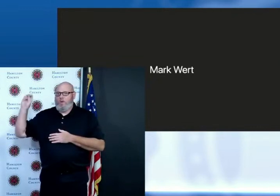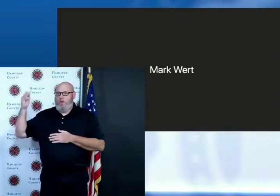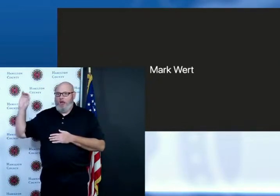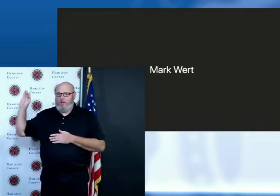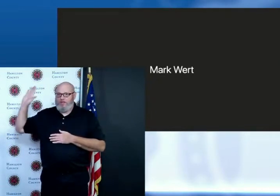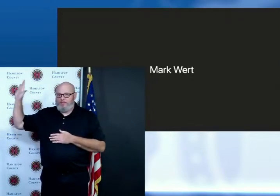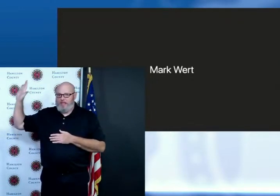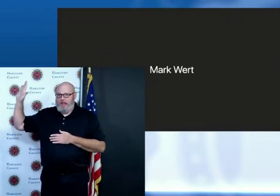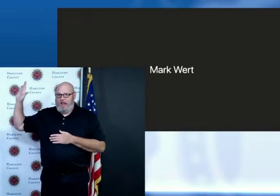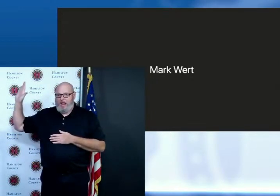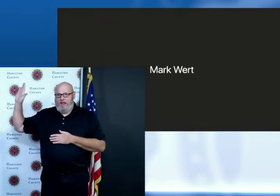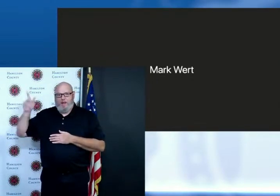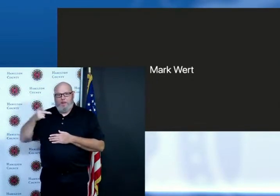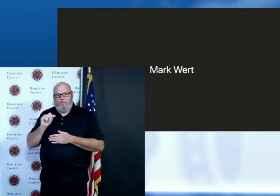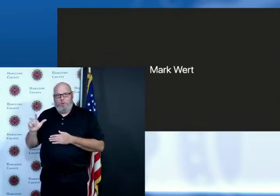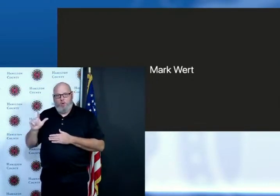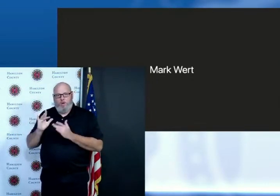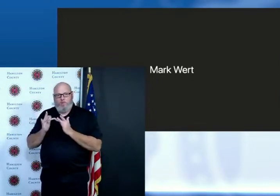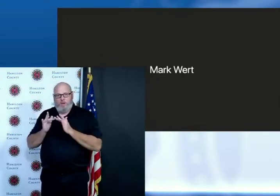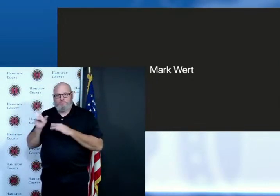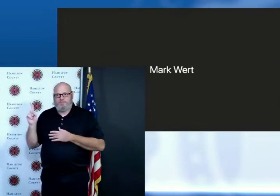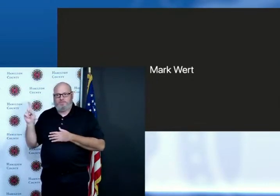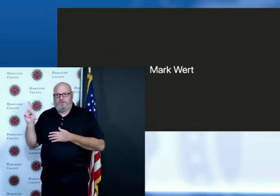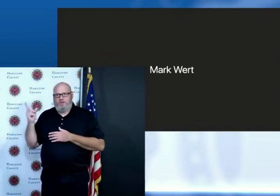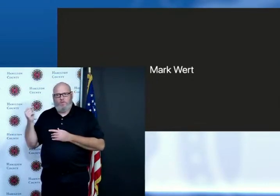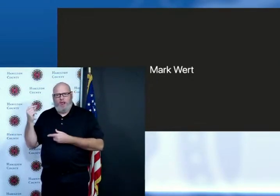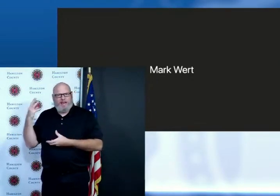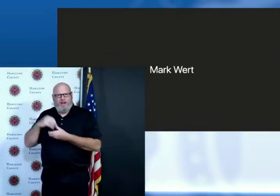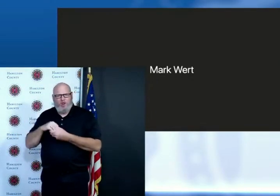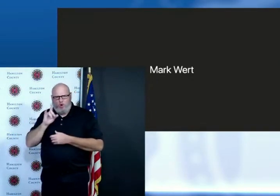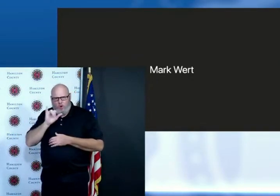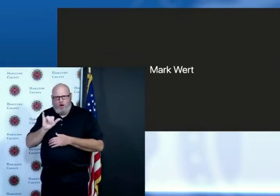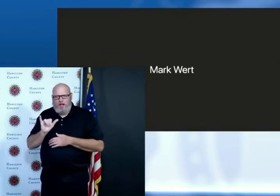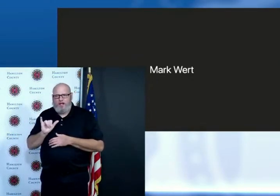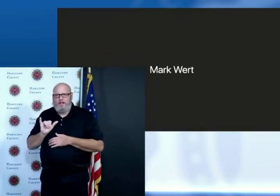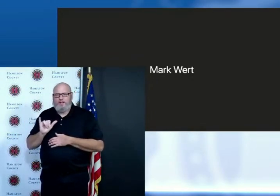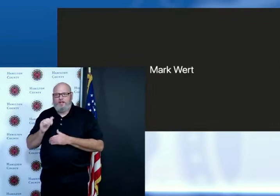know what's on the horizon but what do you what what thoughts or comments can you add to that